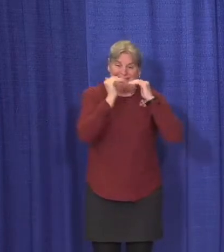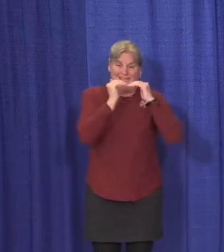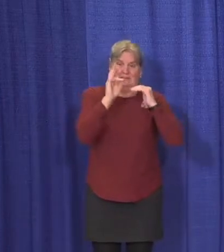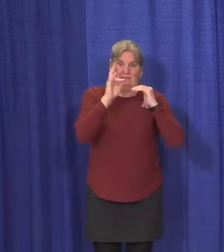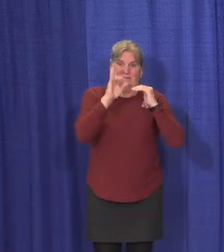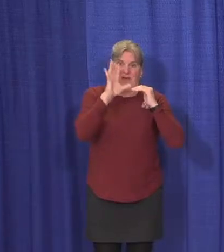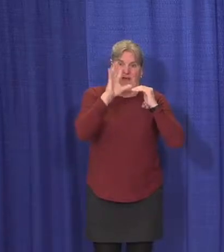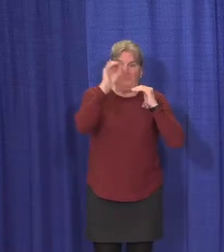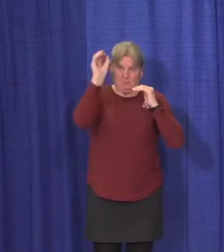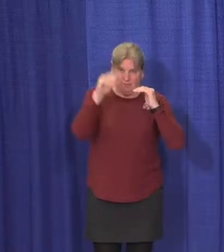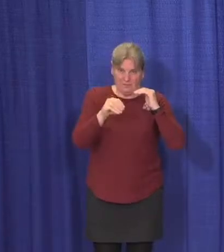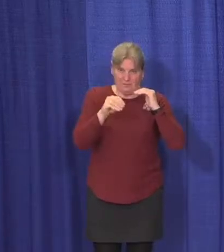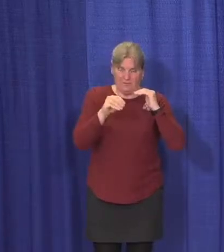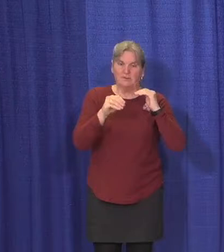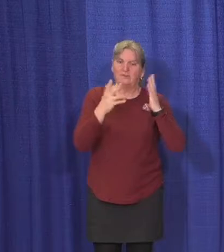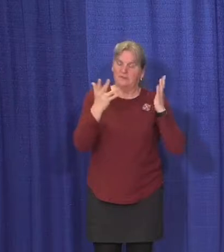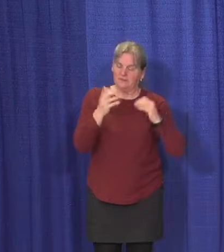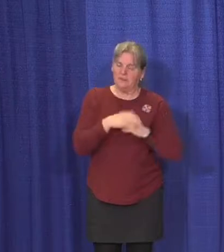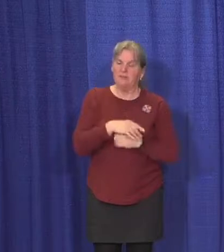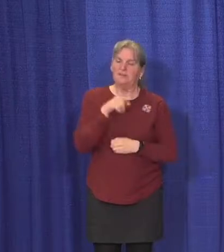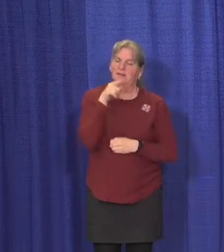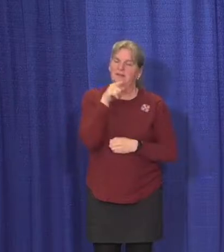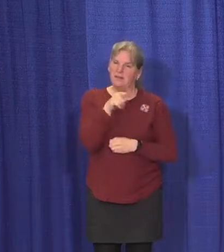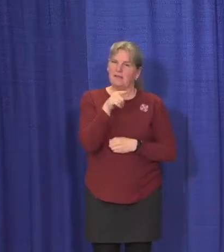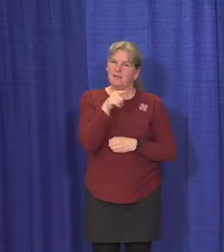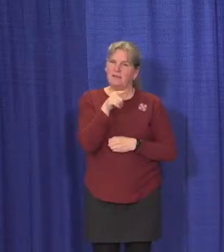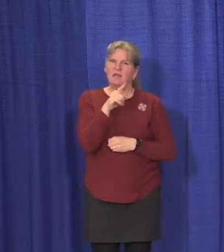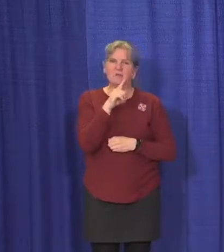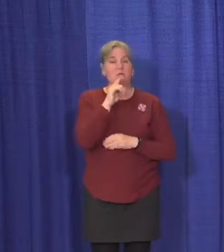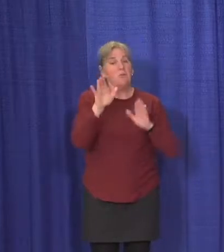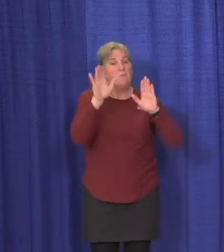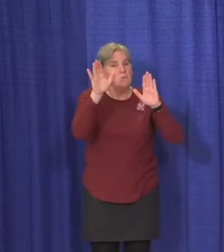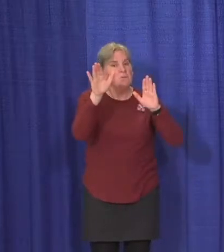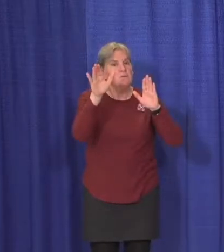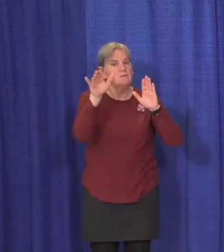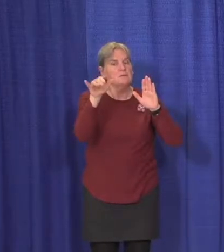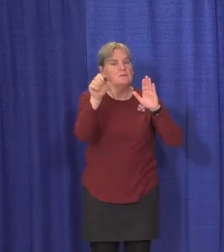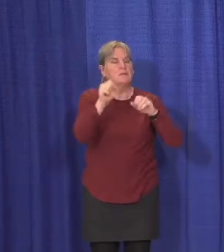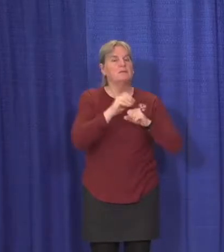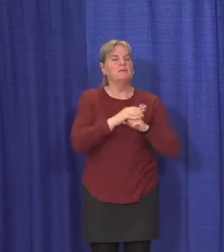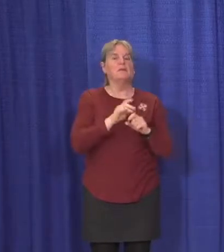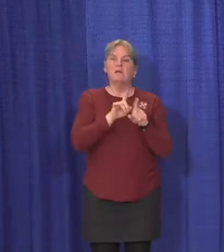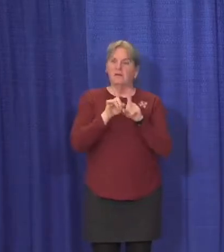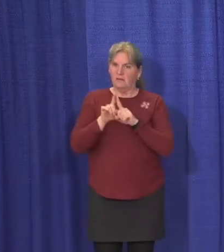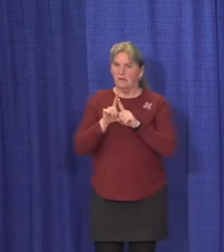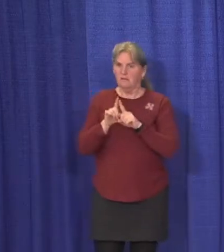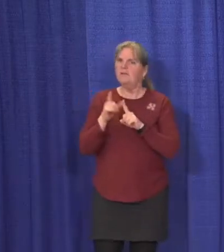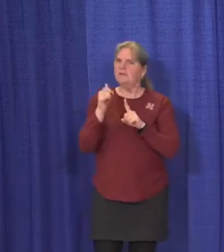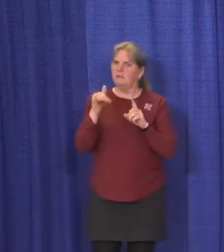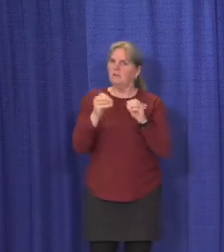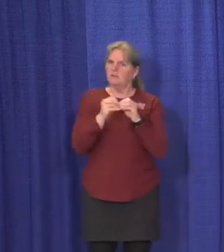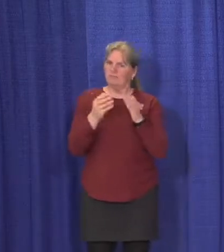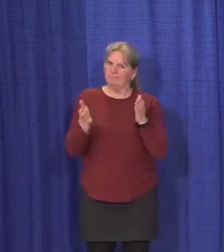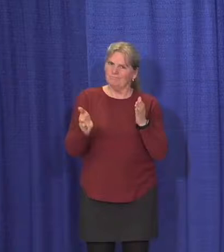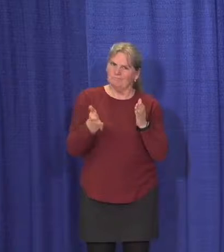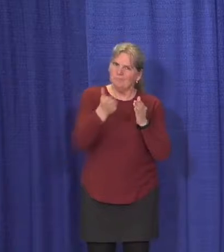dose uptake numbers I want to discuss our goals. 75% is fantastic and we still